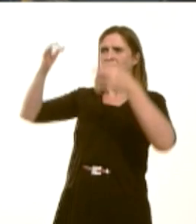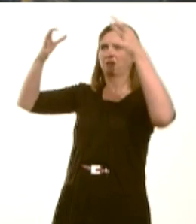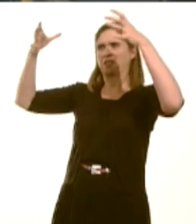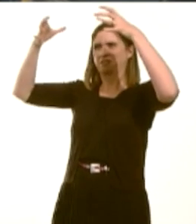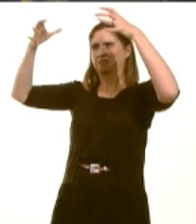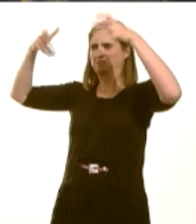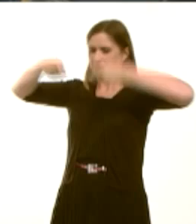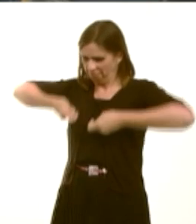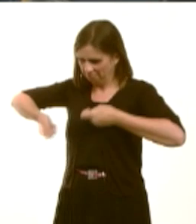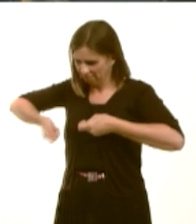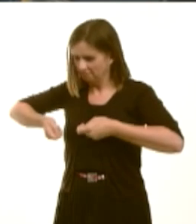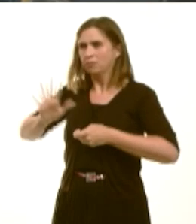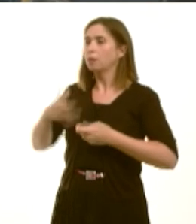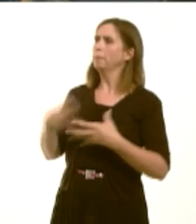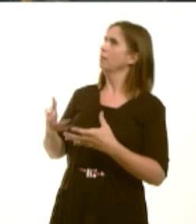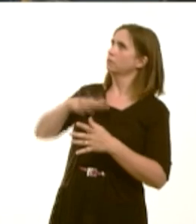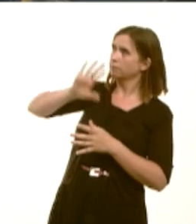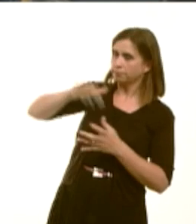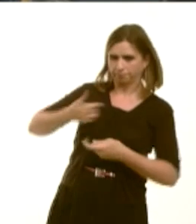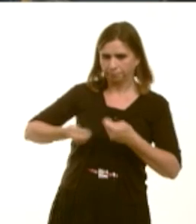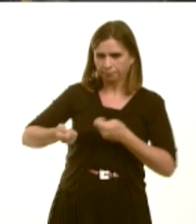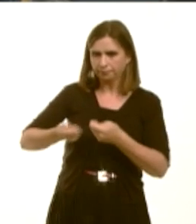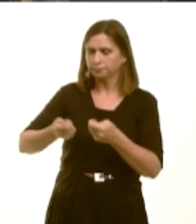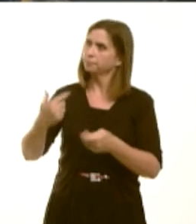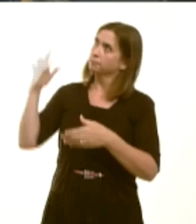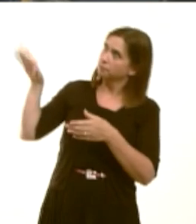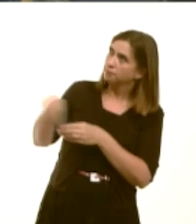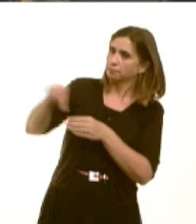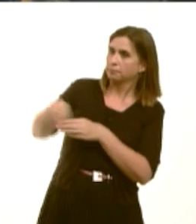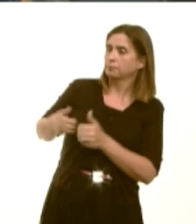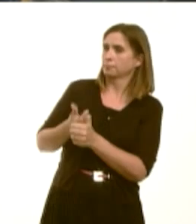is one of the fastest-growing cities in the UK and one third of the workforce actually